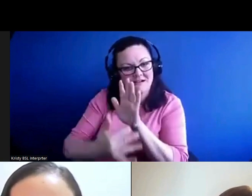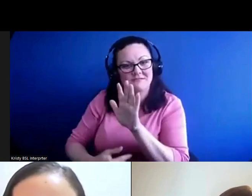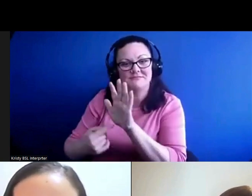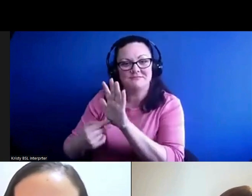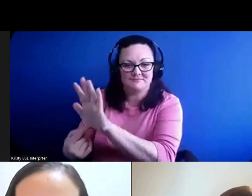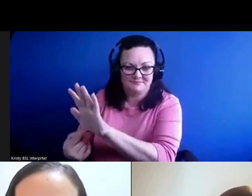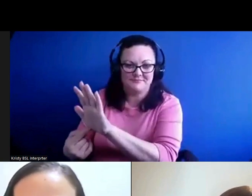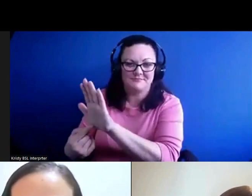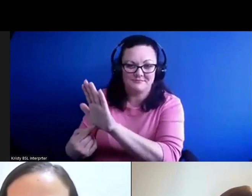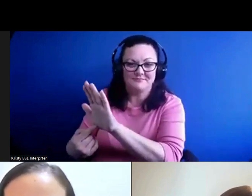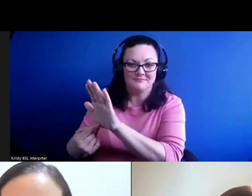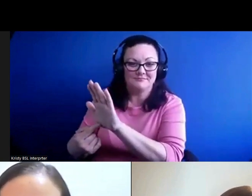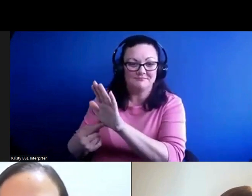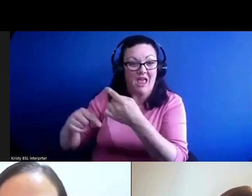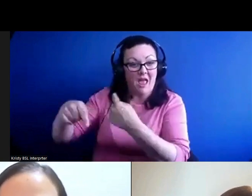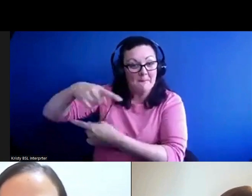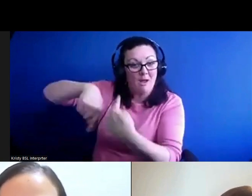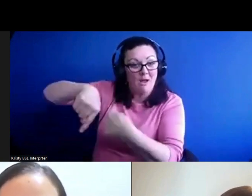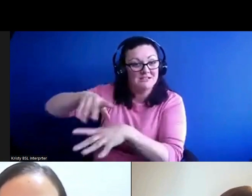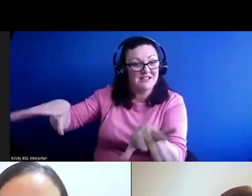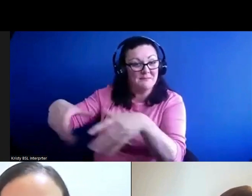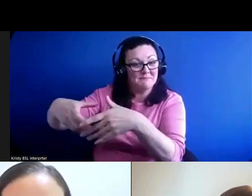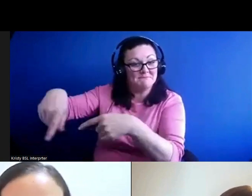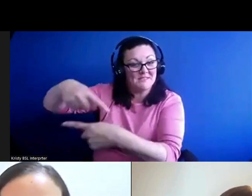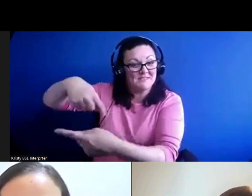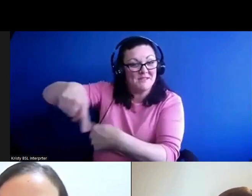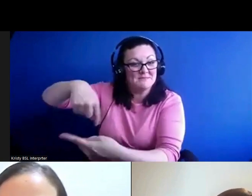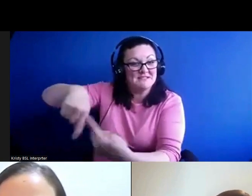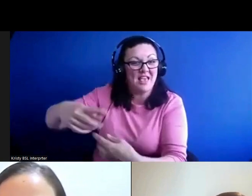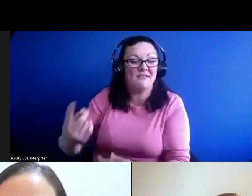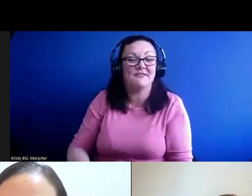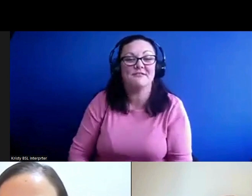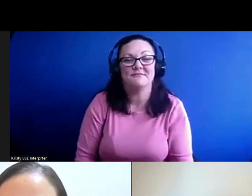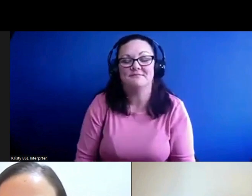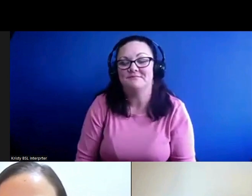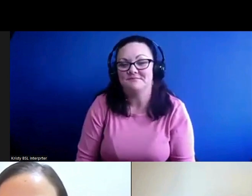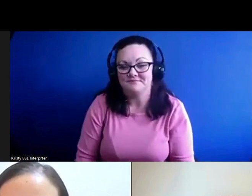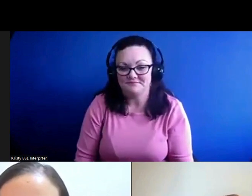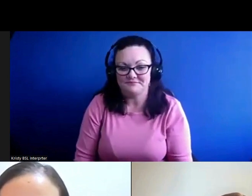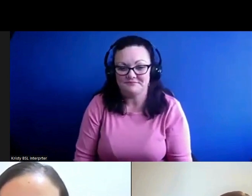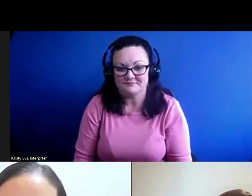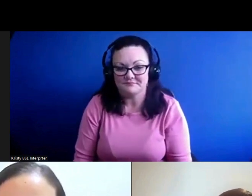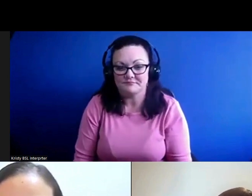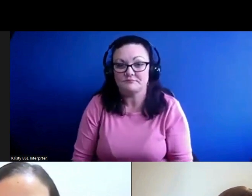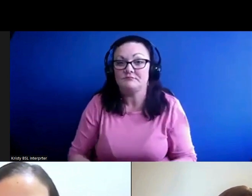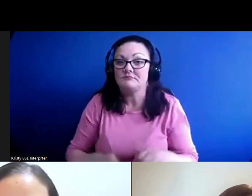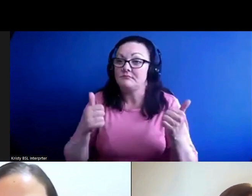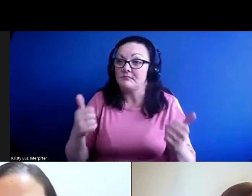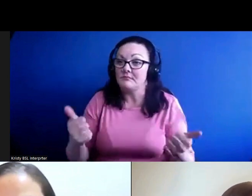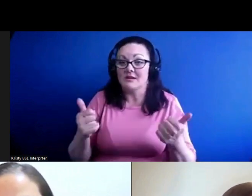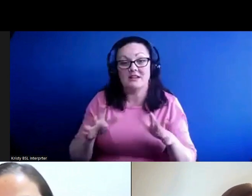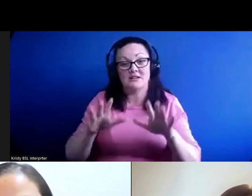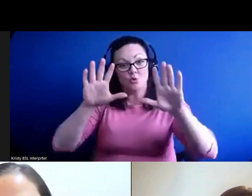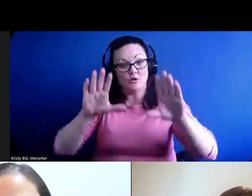Among themselves too. Thank you Nancy. I'm going to wrap us up there thank you so much Elene